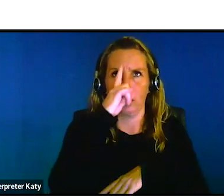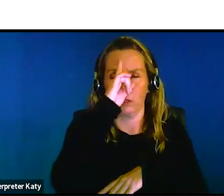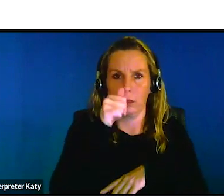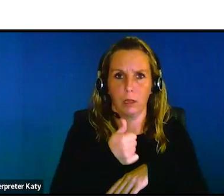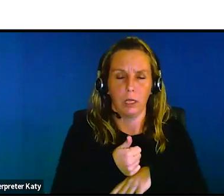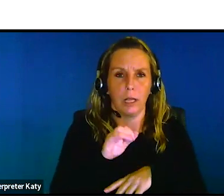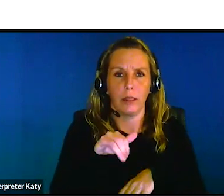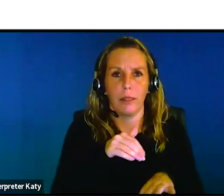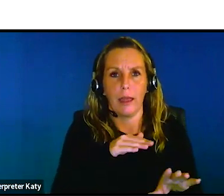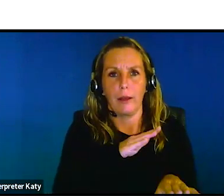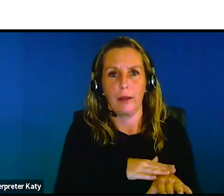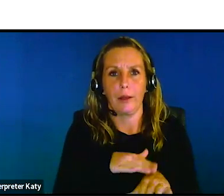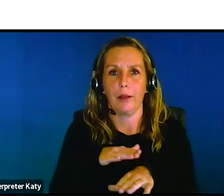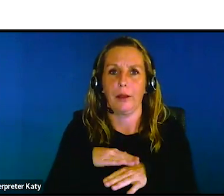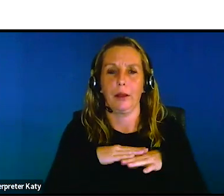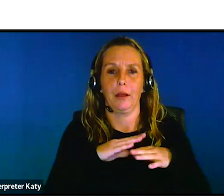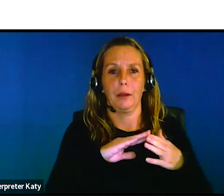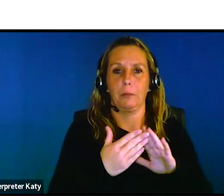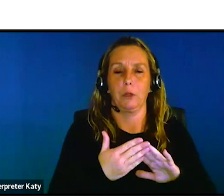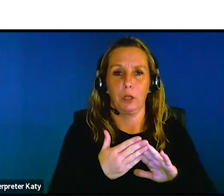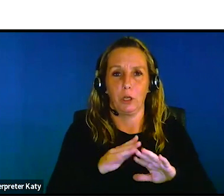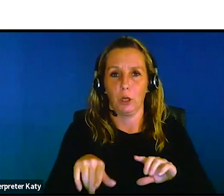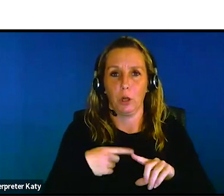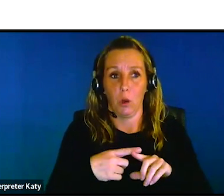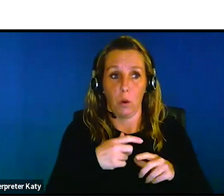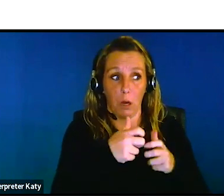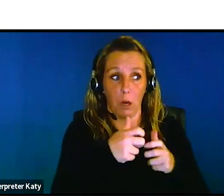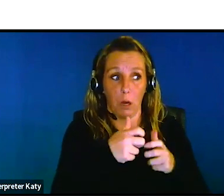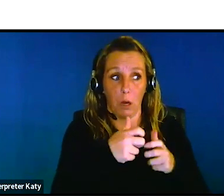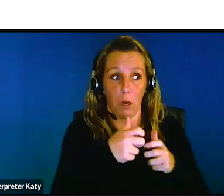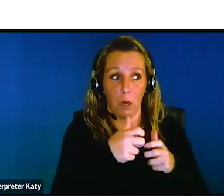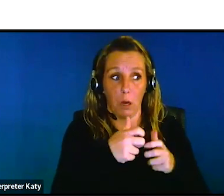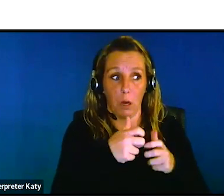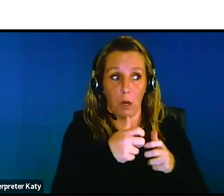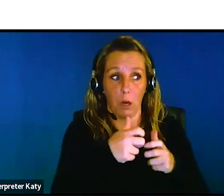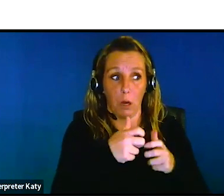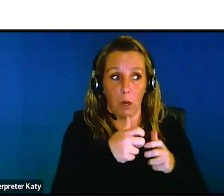the community as to when it is a problem. And